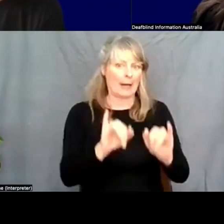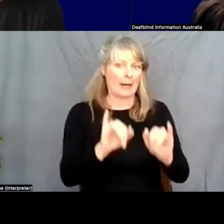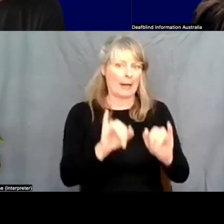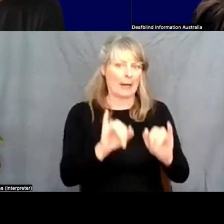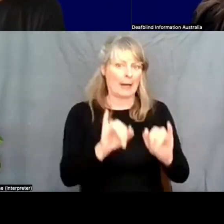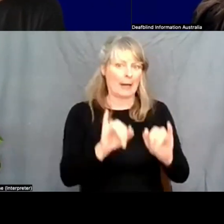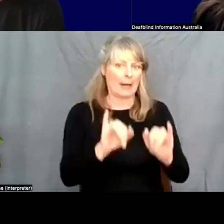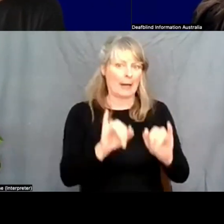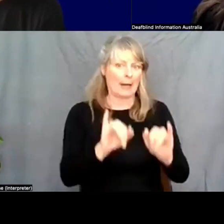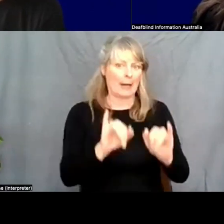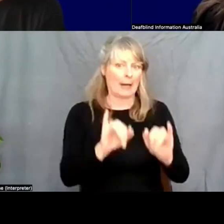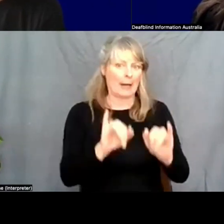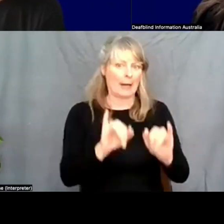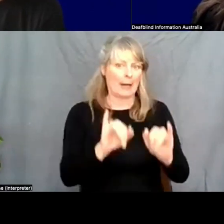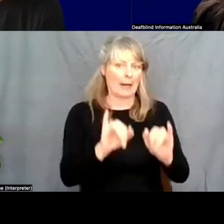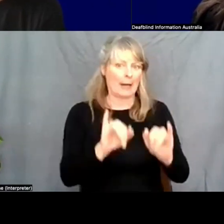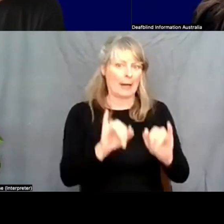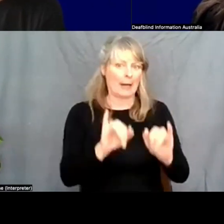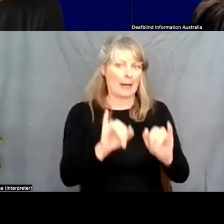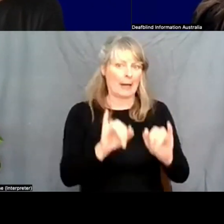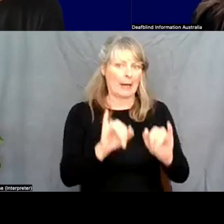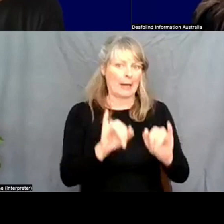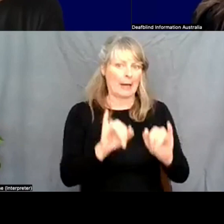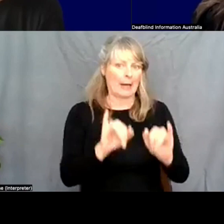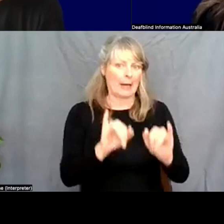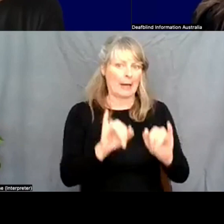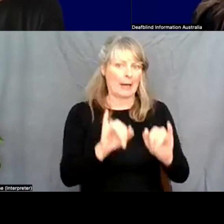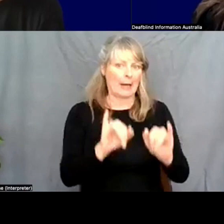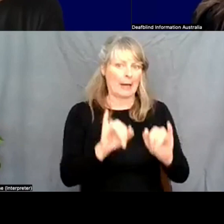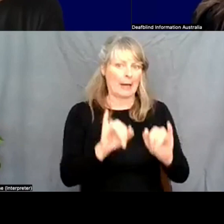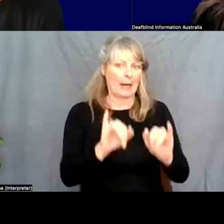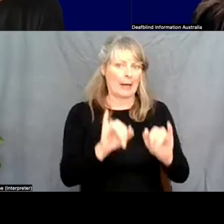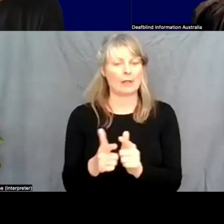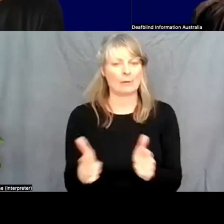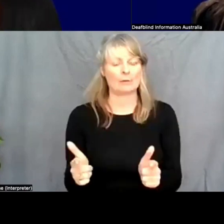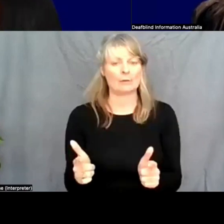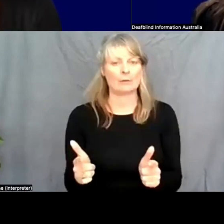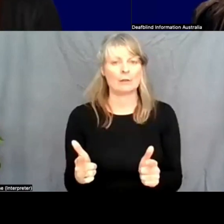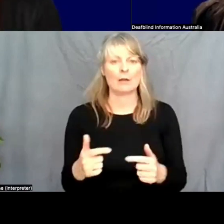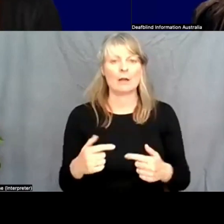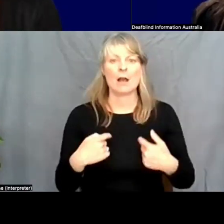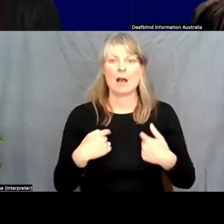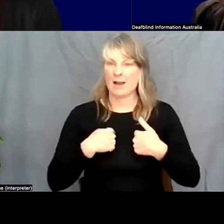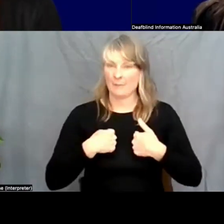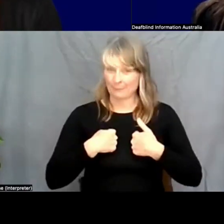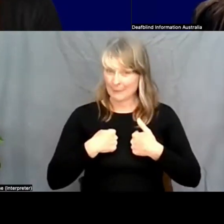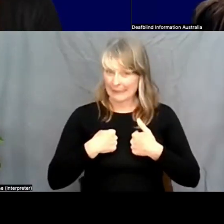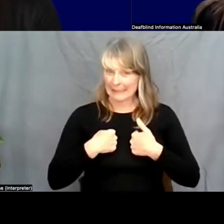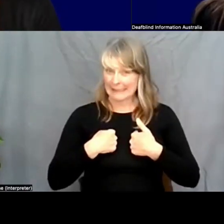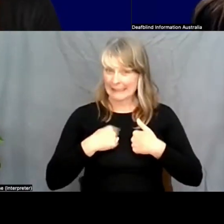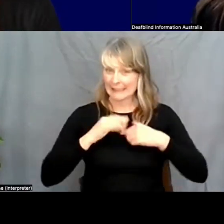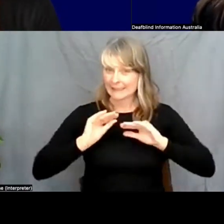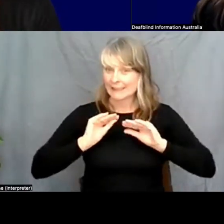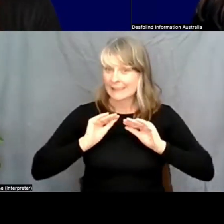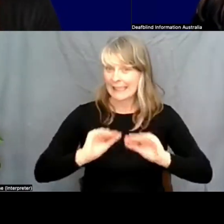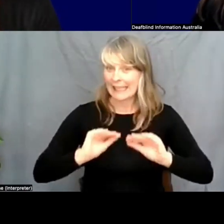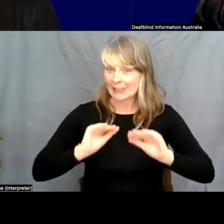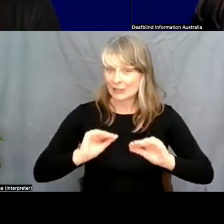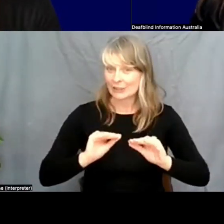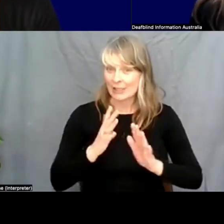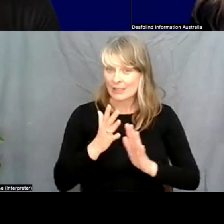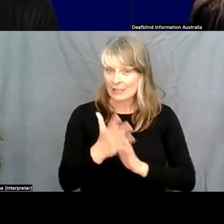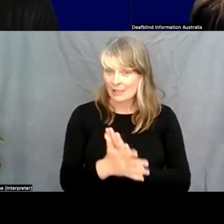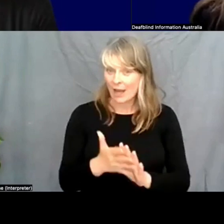I wouldn't say I would be a teacher of sign per se because I wouldn't say I'm at